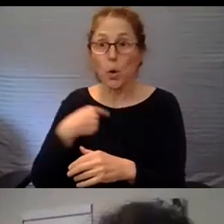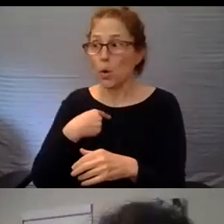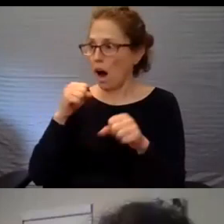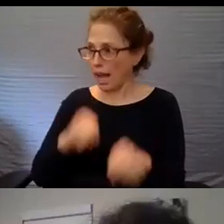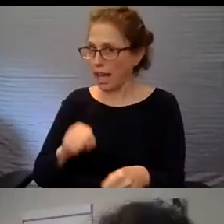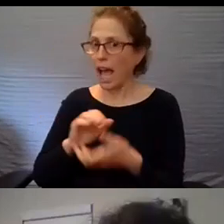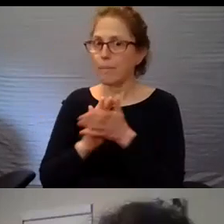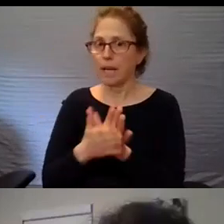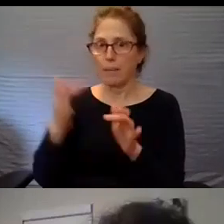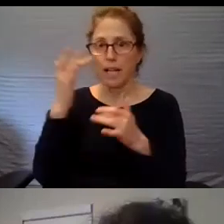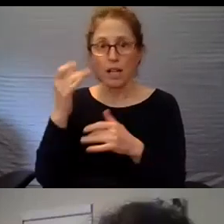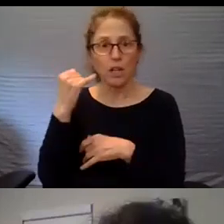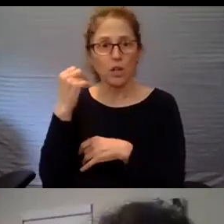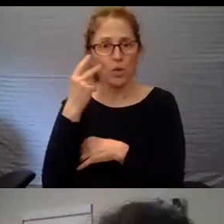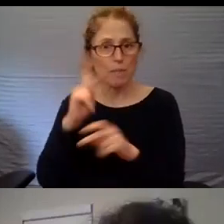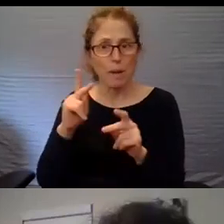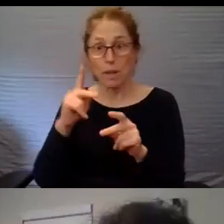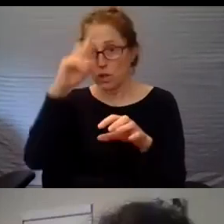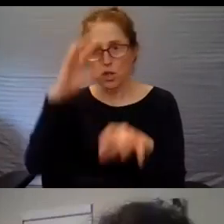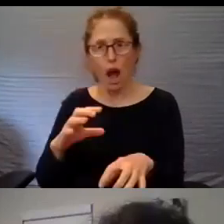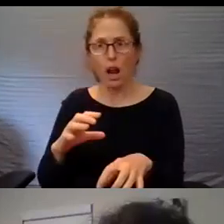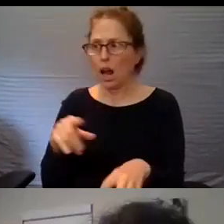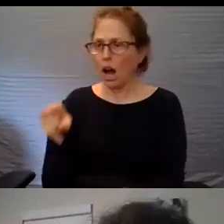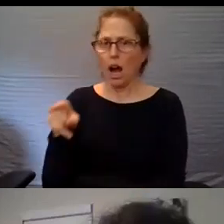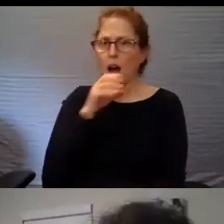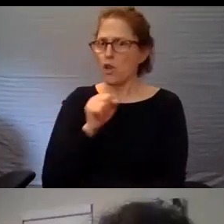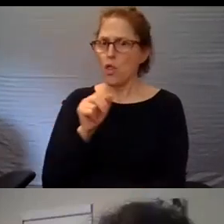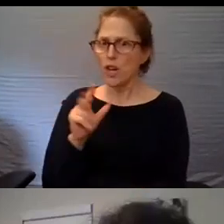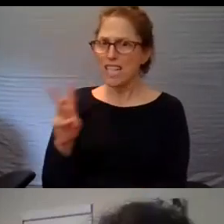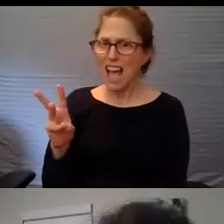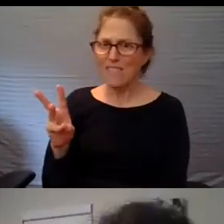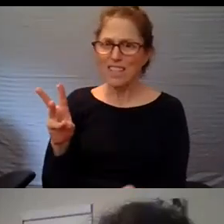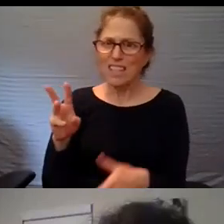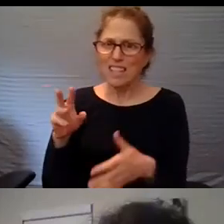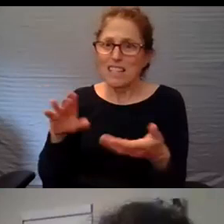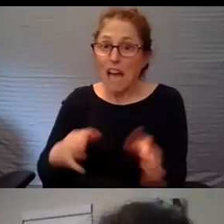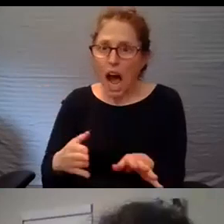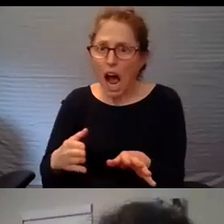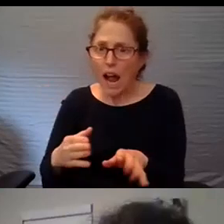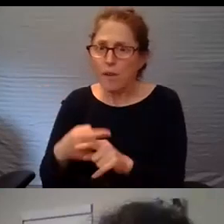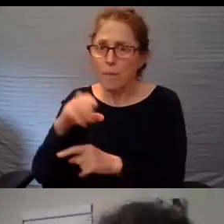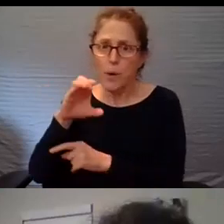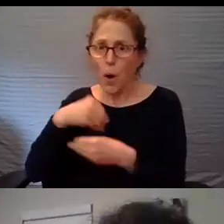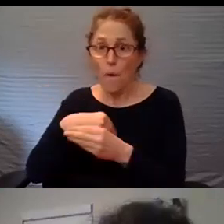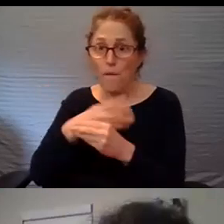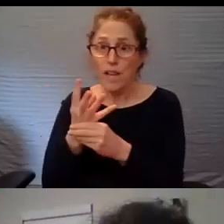see people and they're shocked because -- someone's 37 or 25 and they died from COVID. It's like, 'right. Because people from all ages can get sick.'